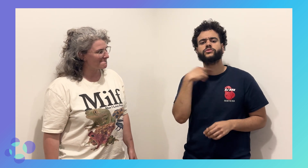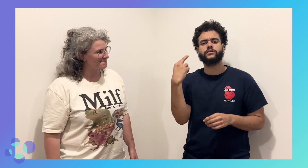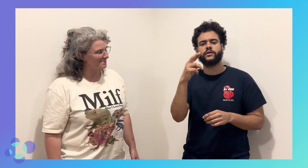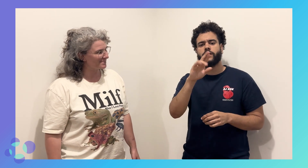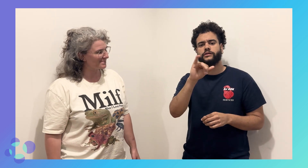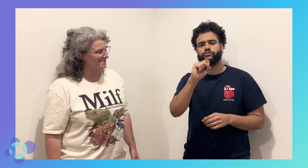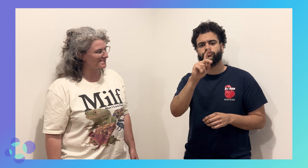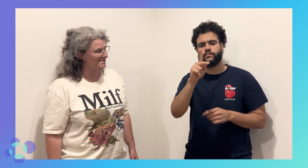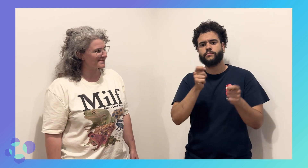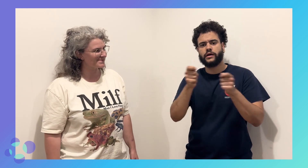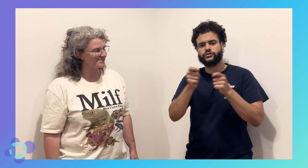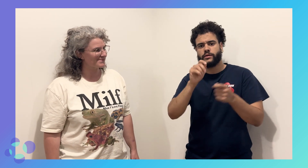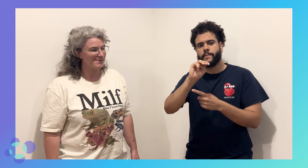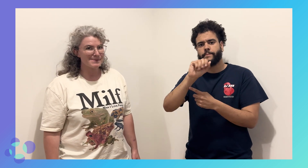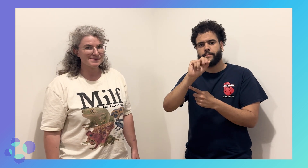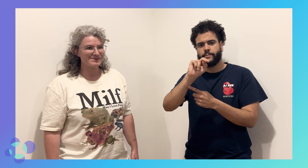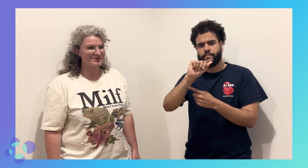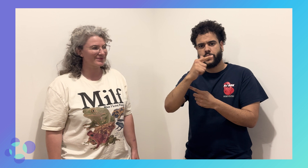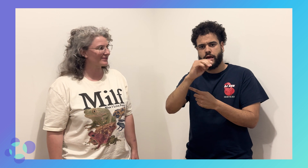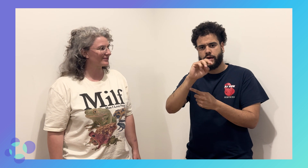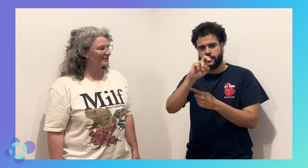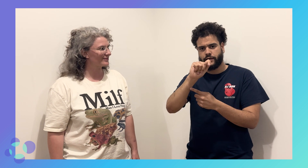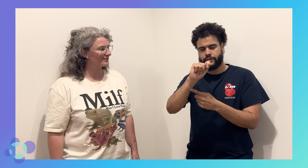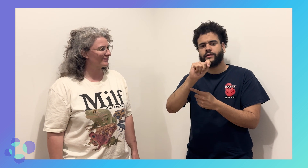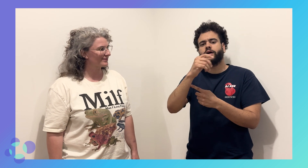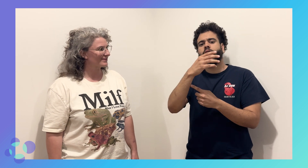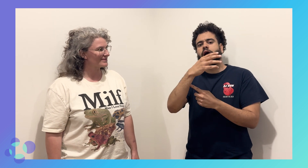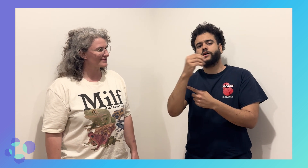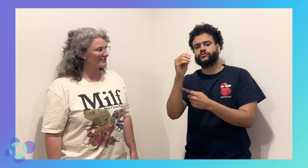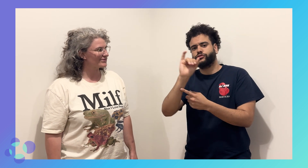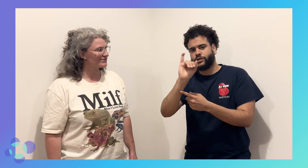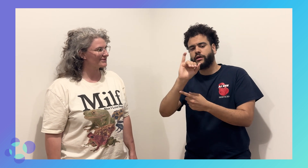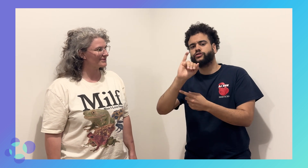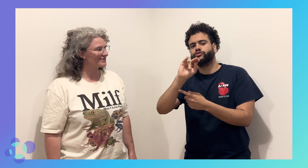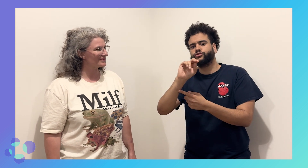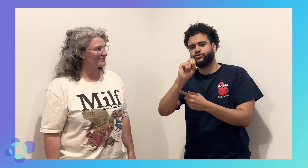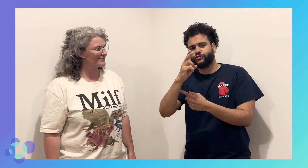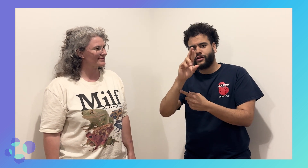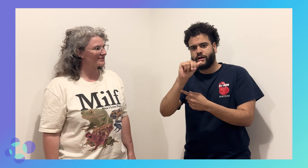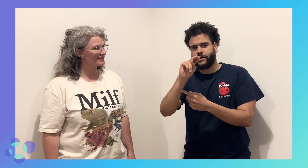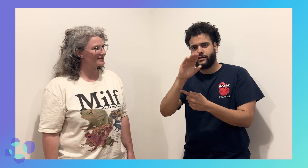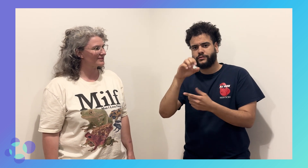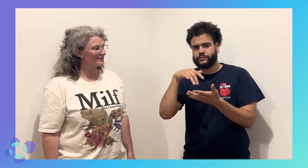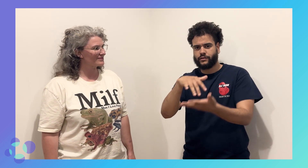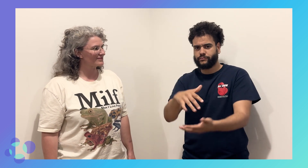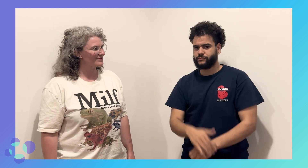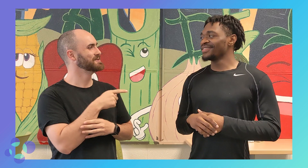Risk Management and Insurance Study.